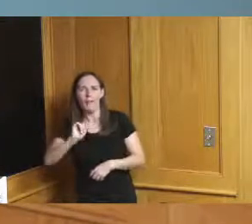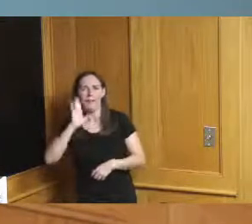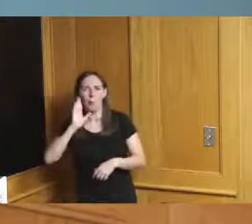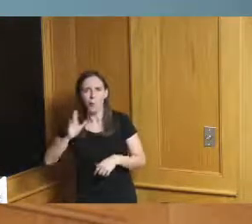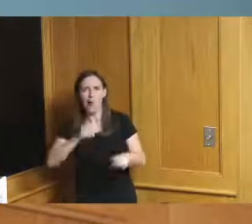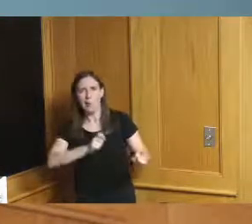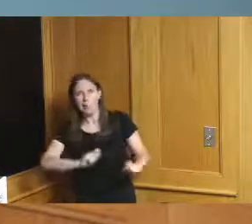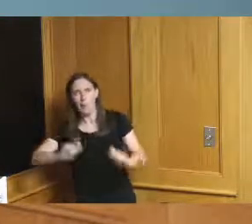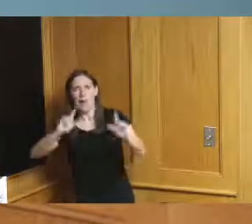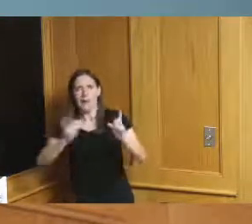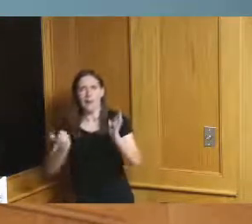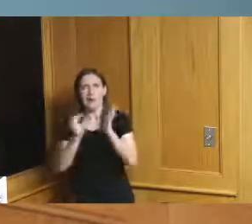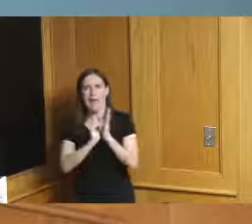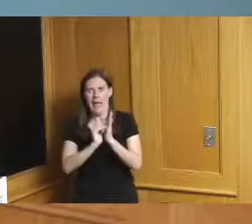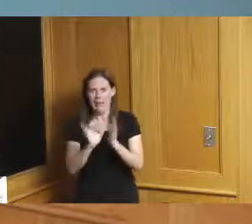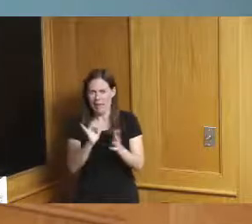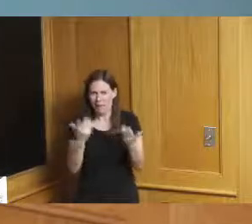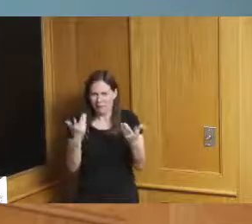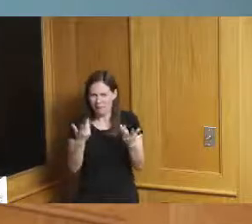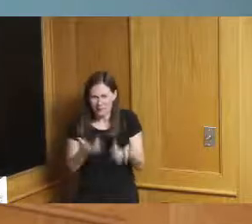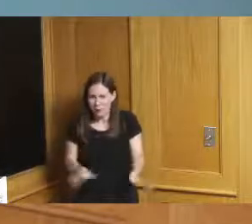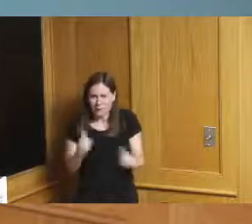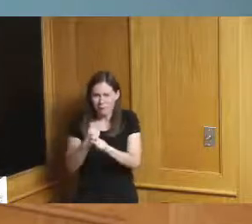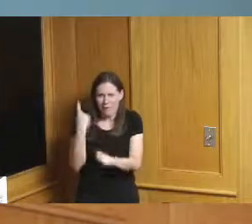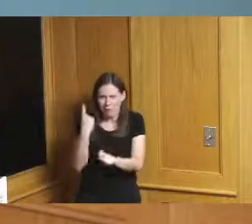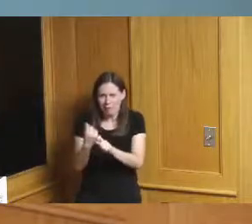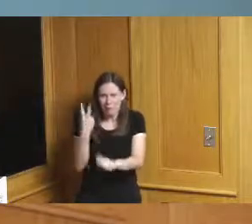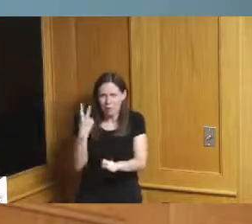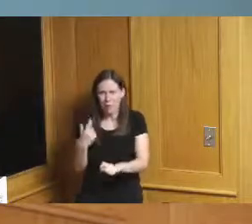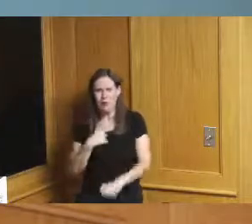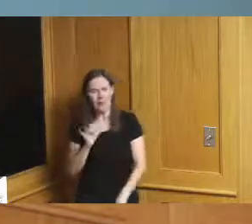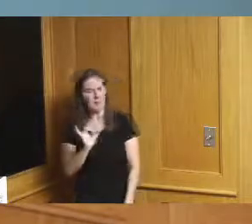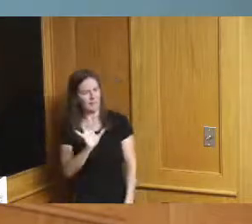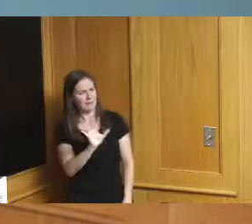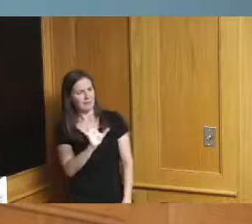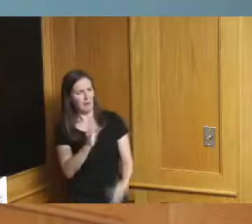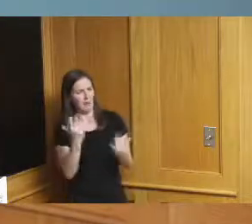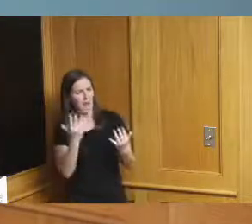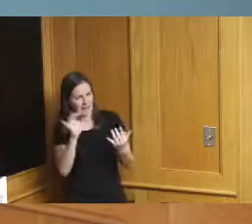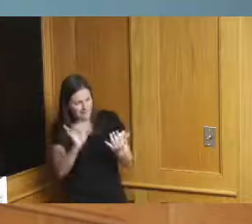would dust it off and i said wait a minute is this a is this a current thing or is this something you